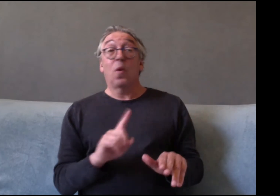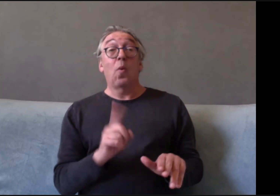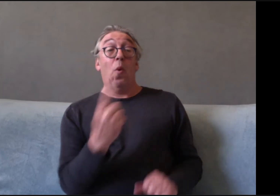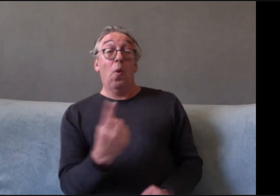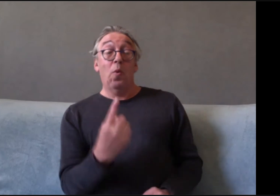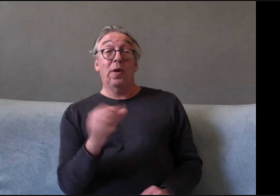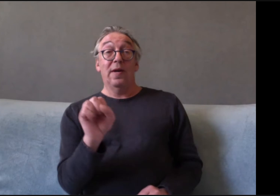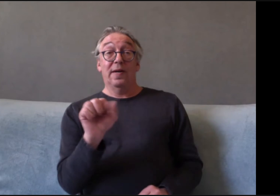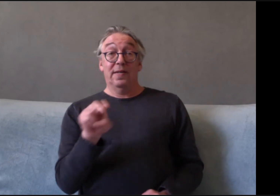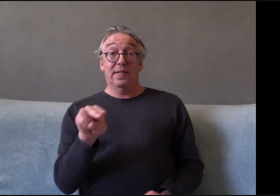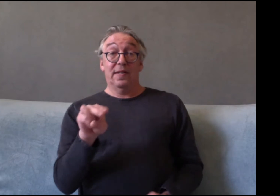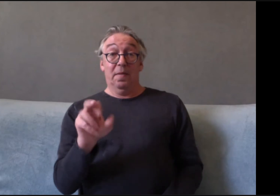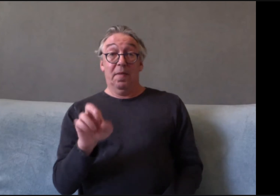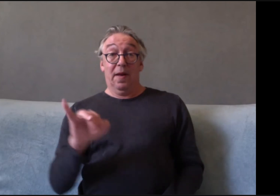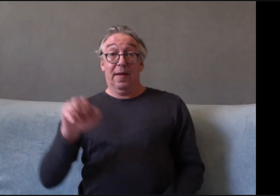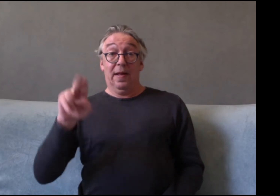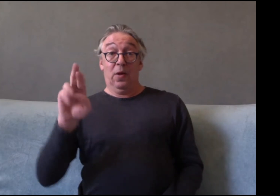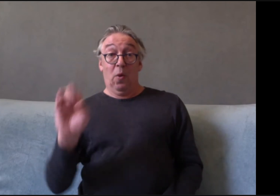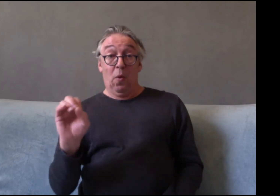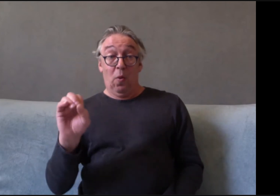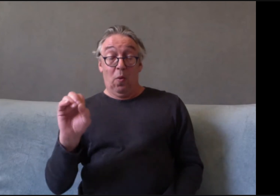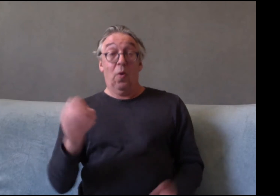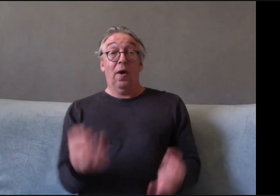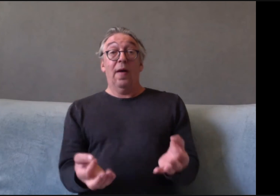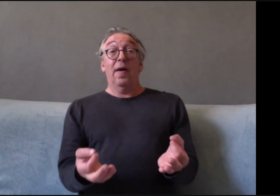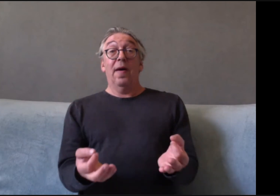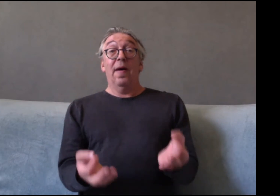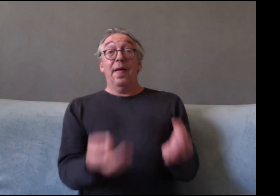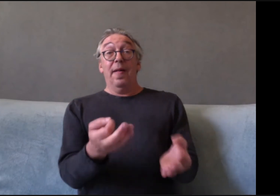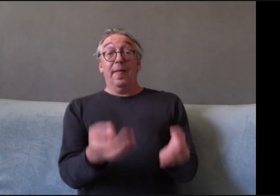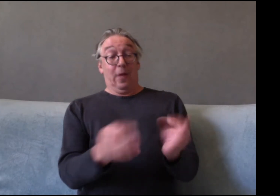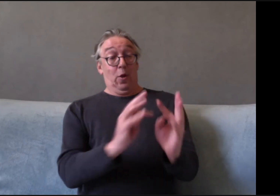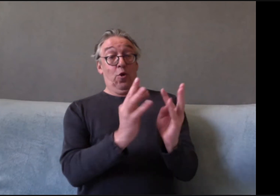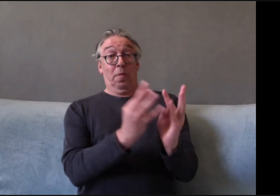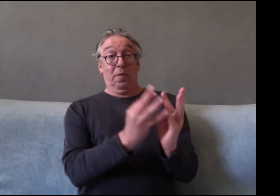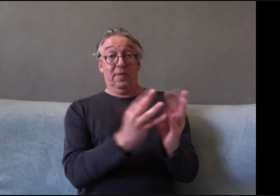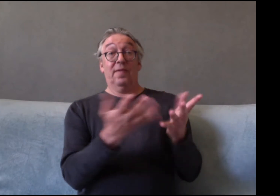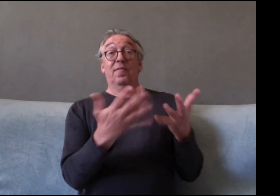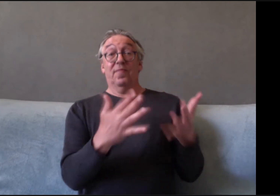In my general consideration, I make the attention